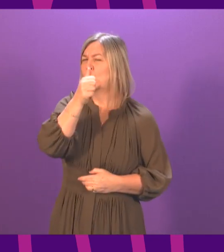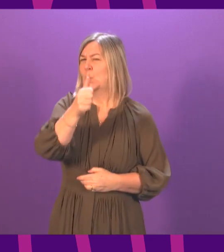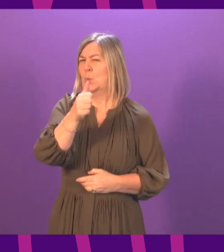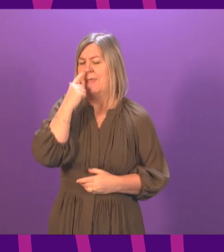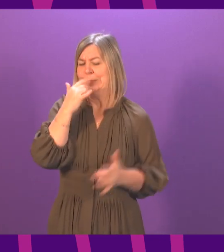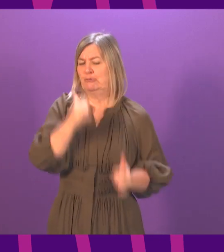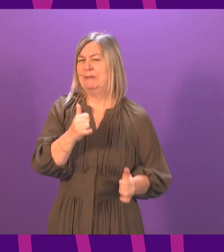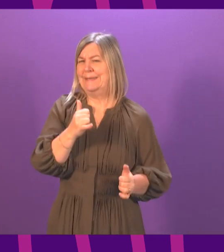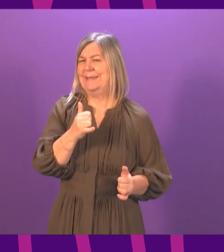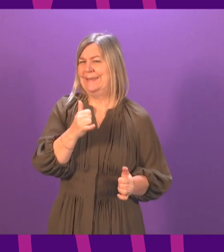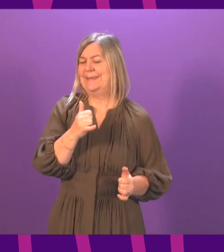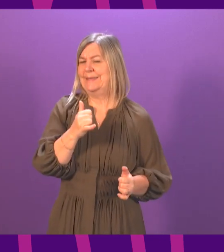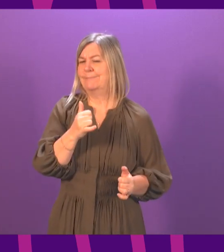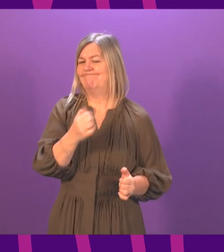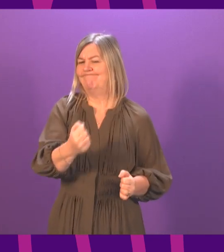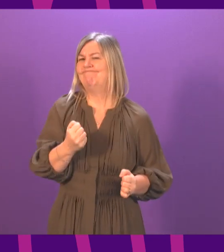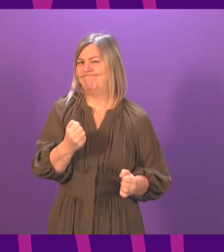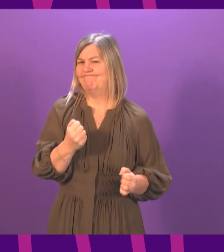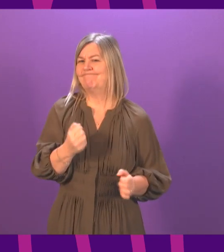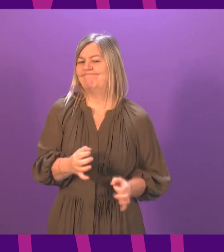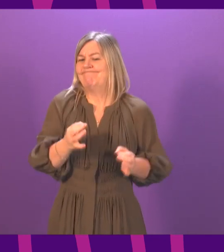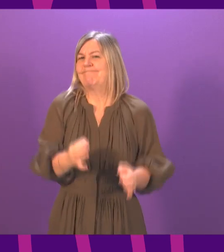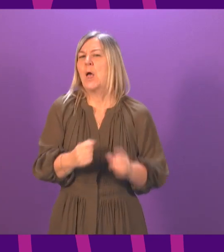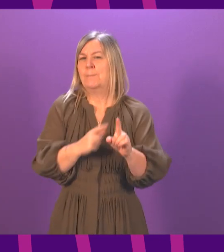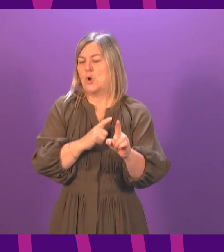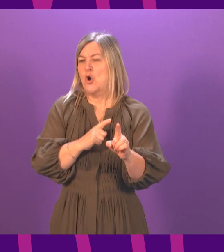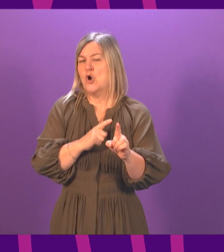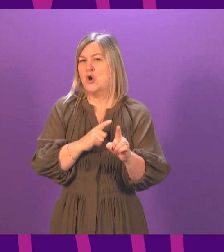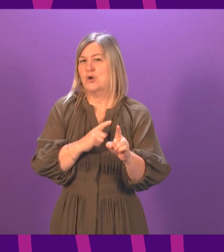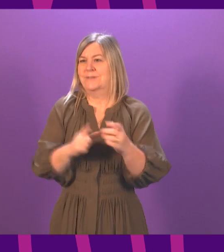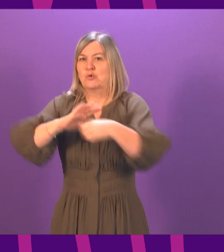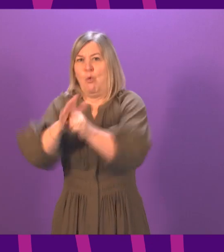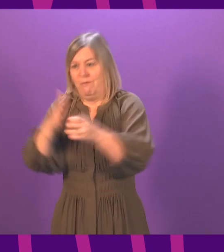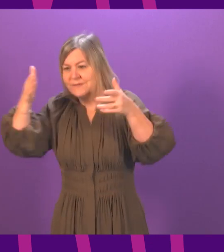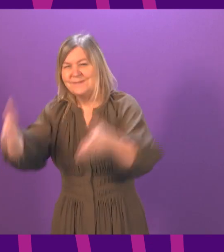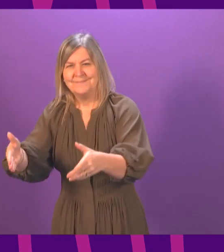paused in the early stages of the pandemic, resumed on 30 June last year.